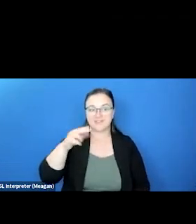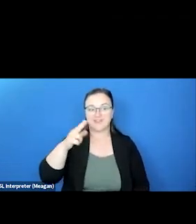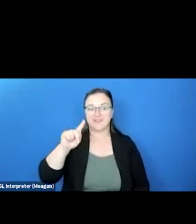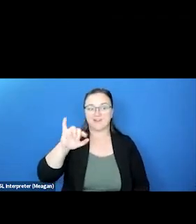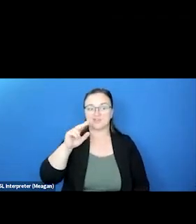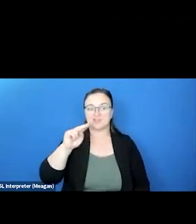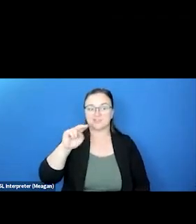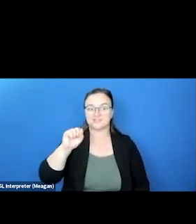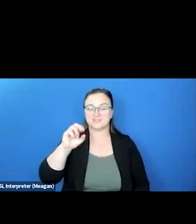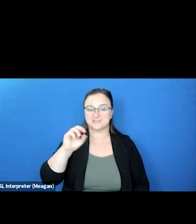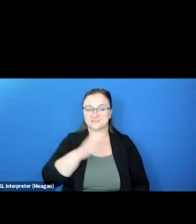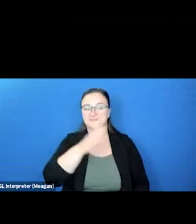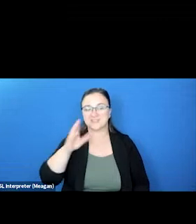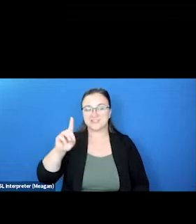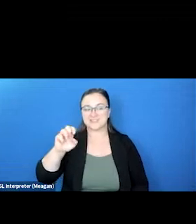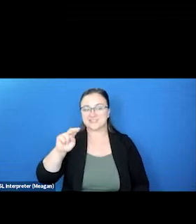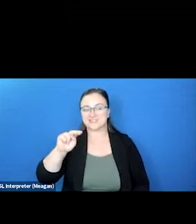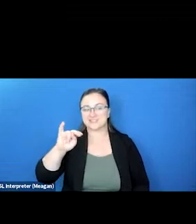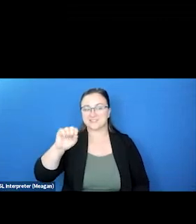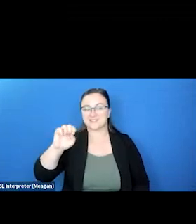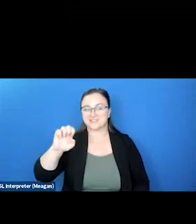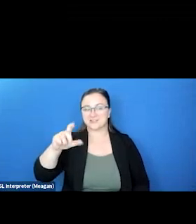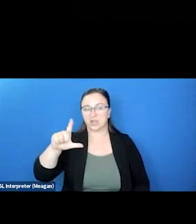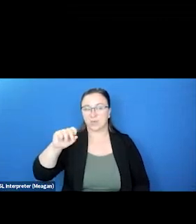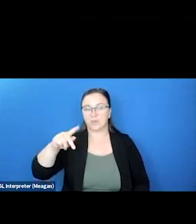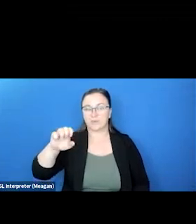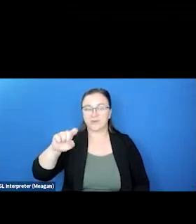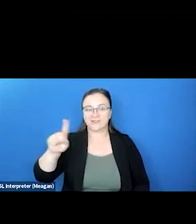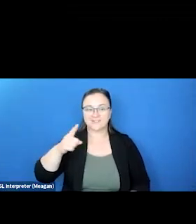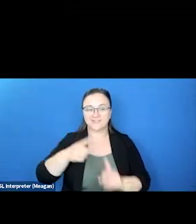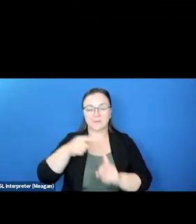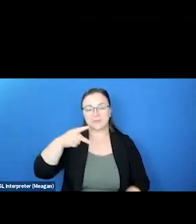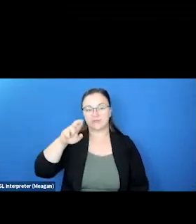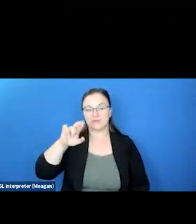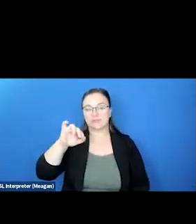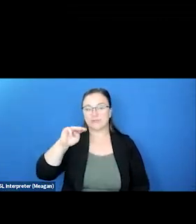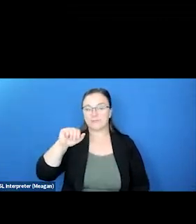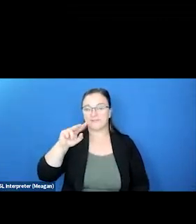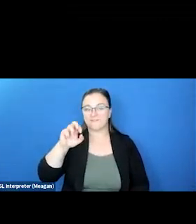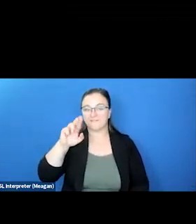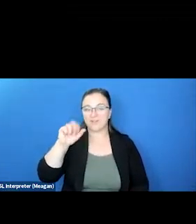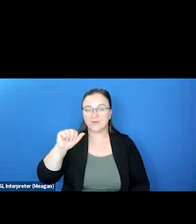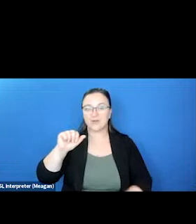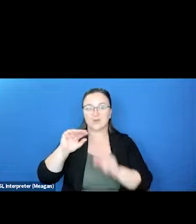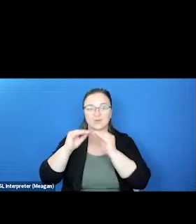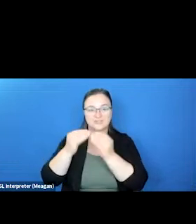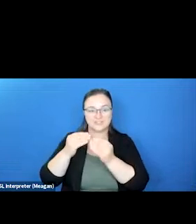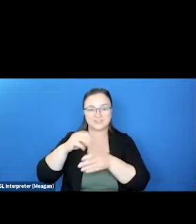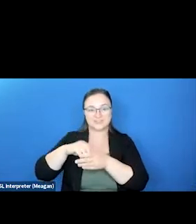and Denise Lopez from the Primavera Foundation in Arizona. And so they got to share a lot more about their work during the webinar,